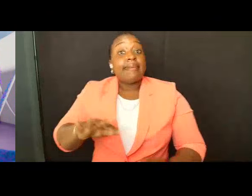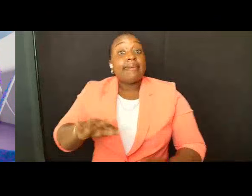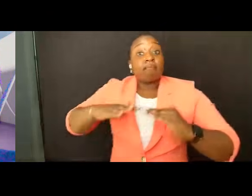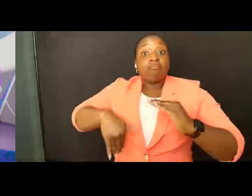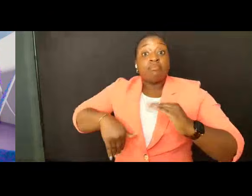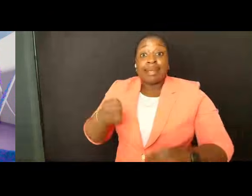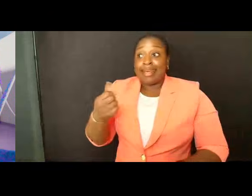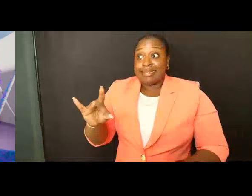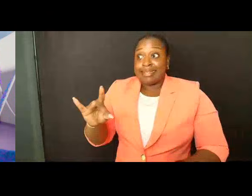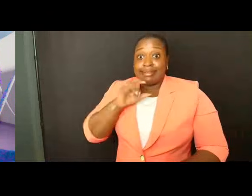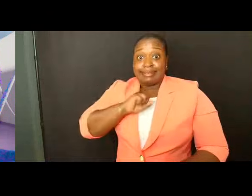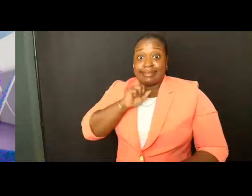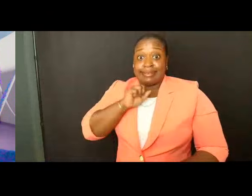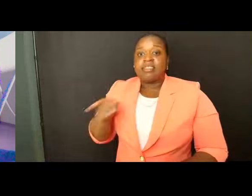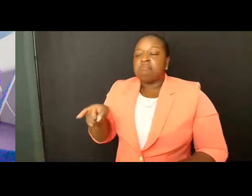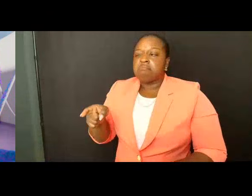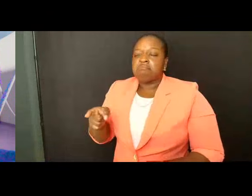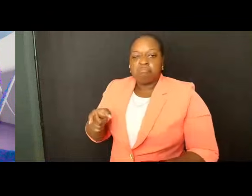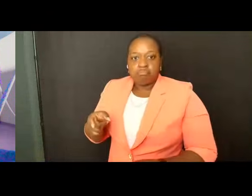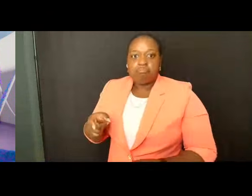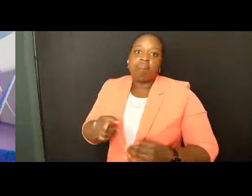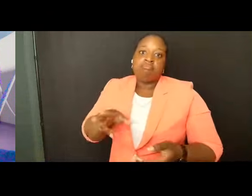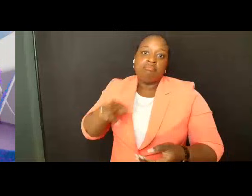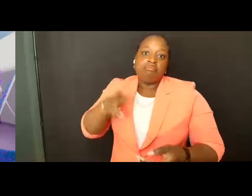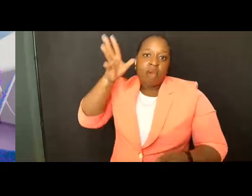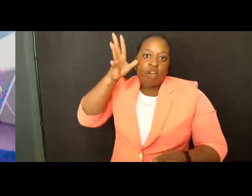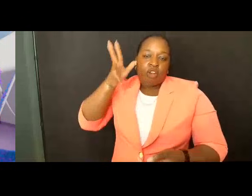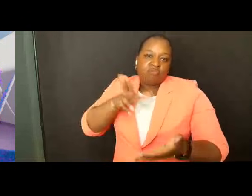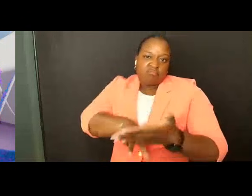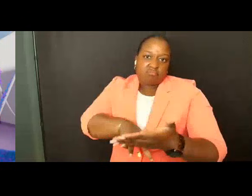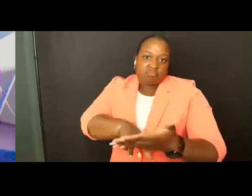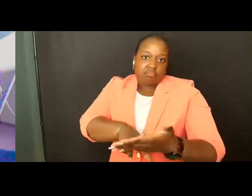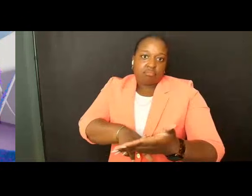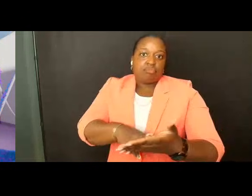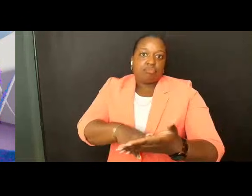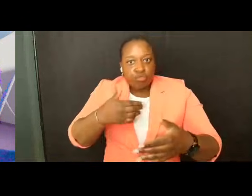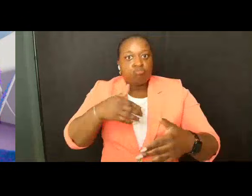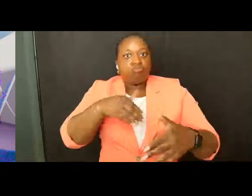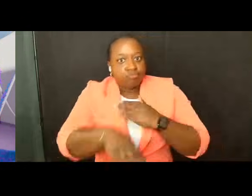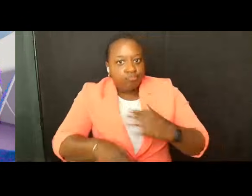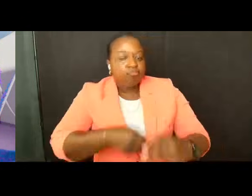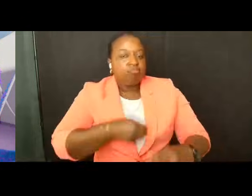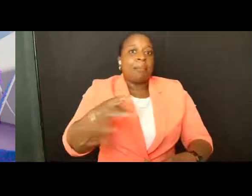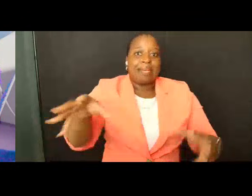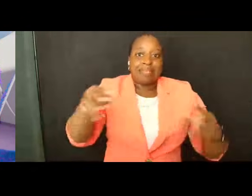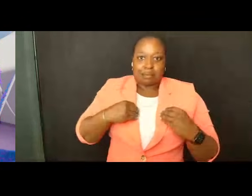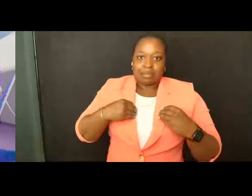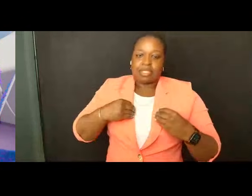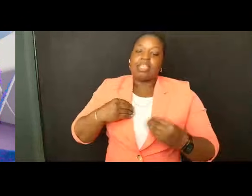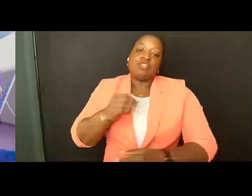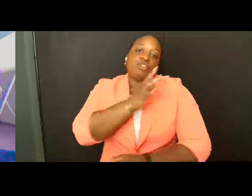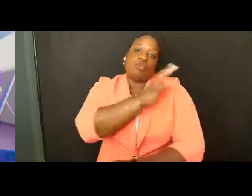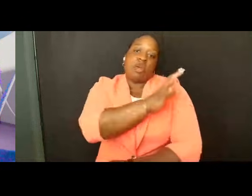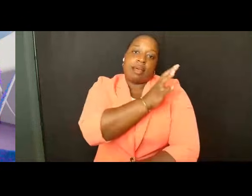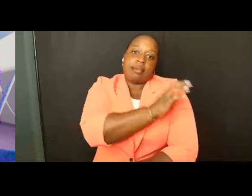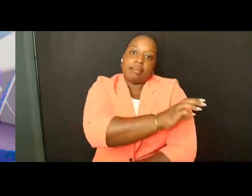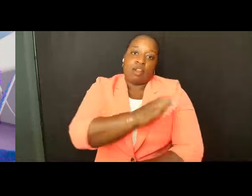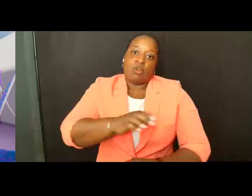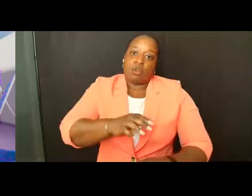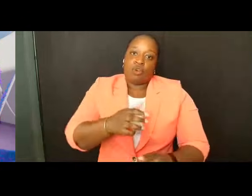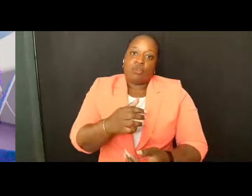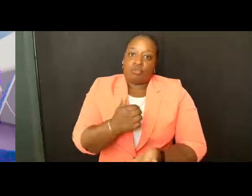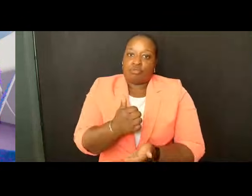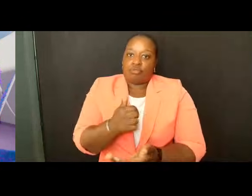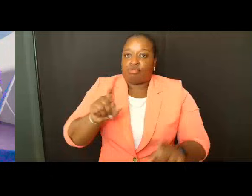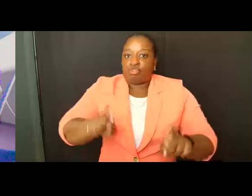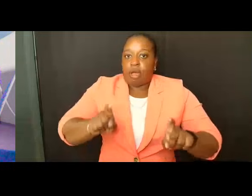for them to go into a clinical trial. Those are two very large institutional protections.